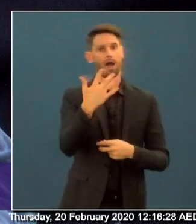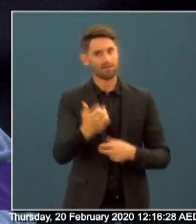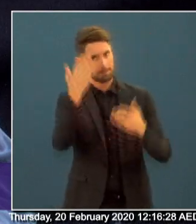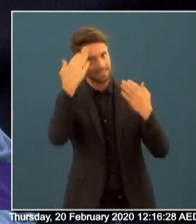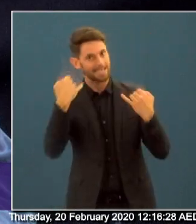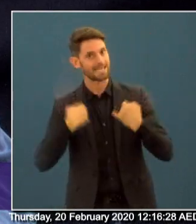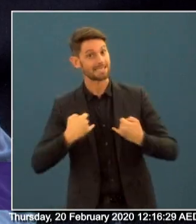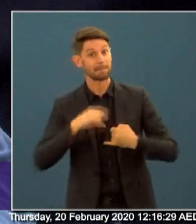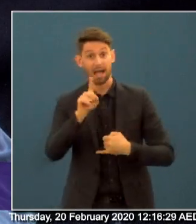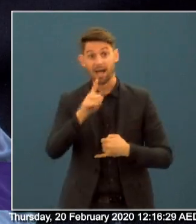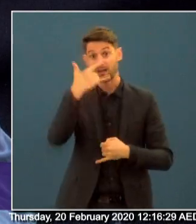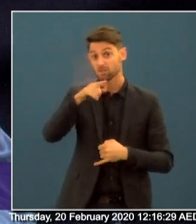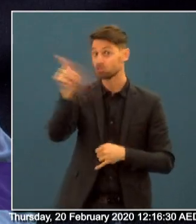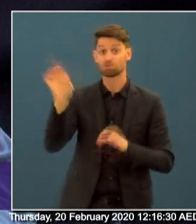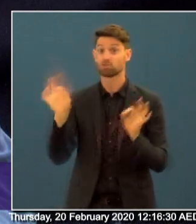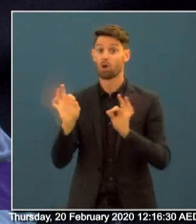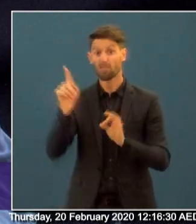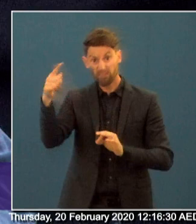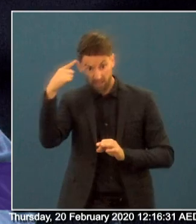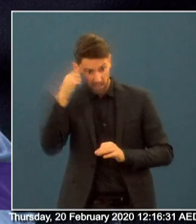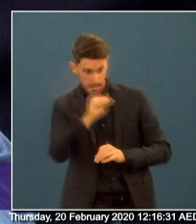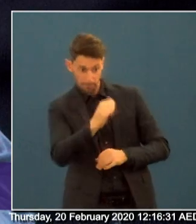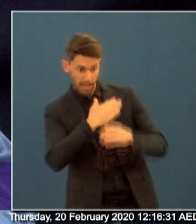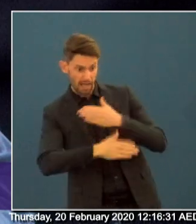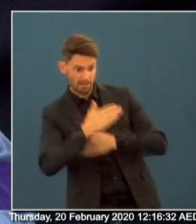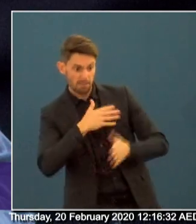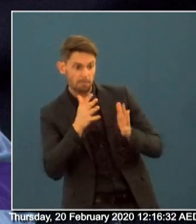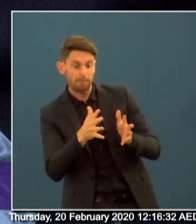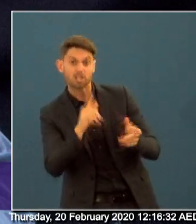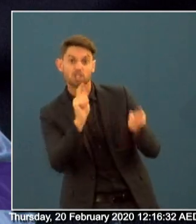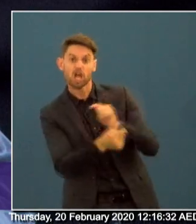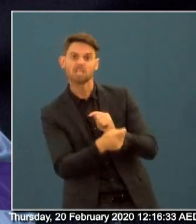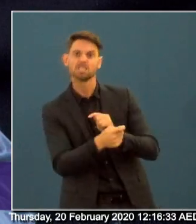because people with disabilities may have behaviours of concern.